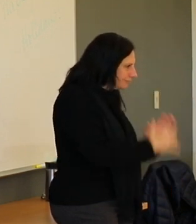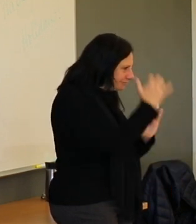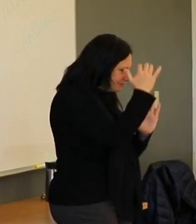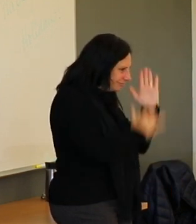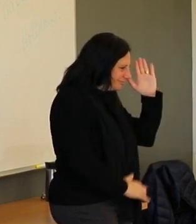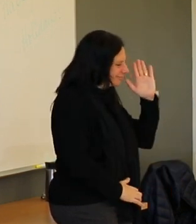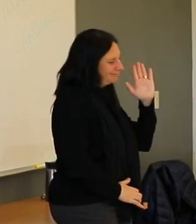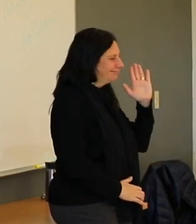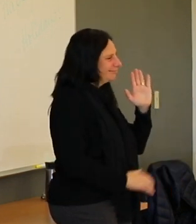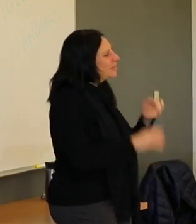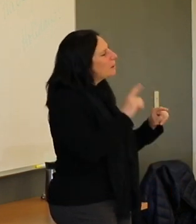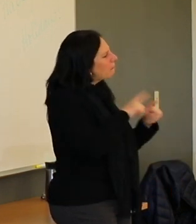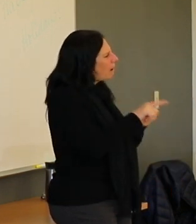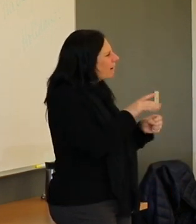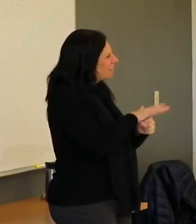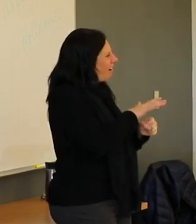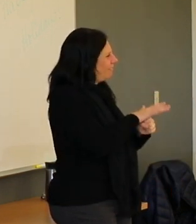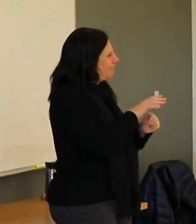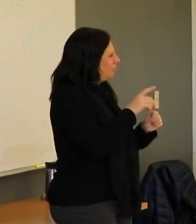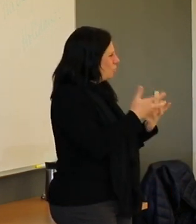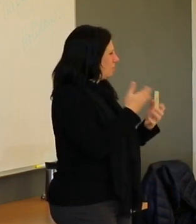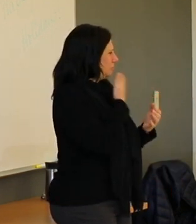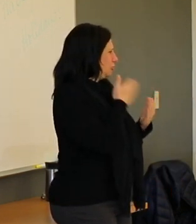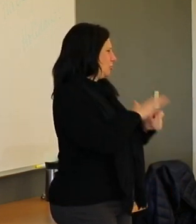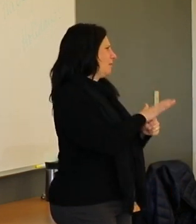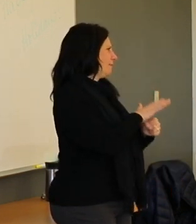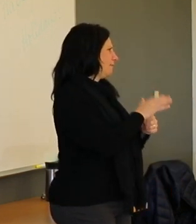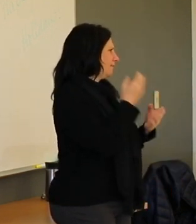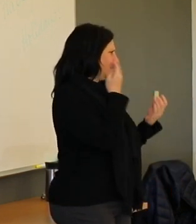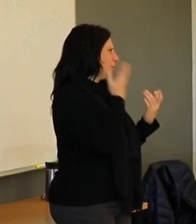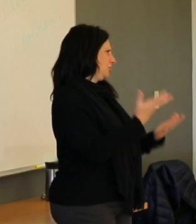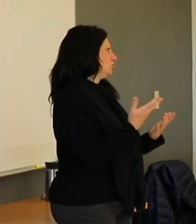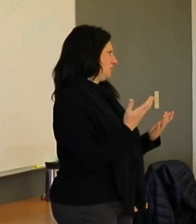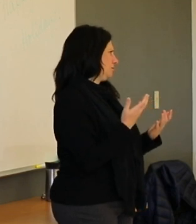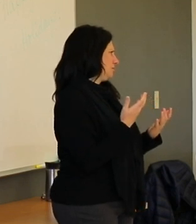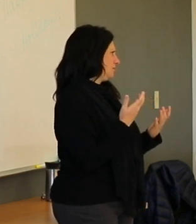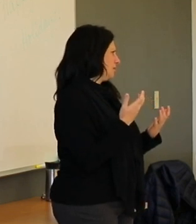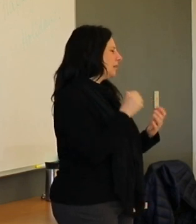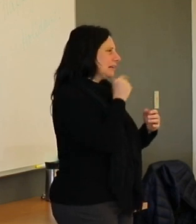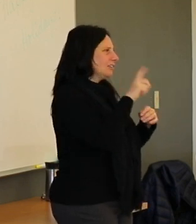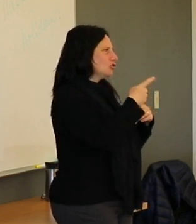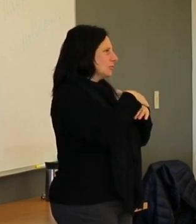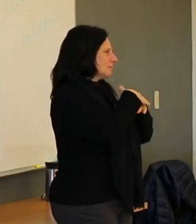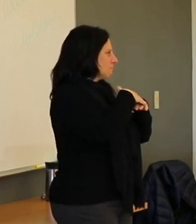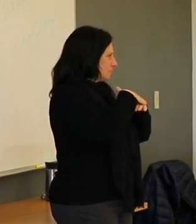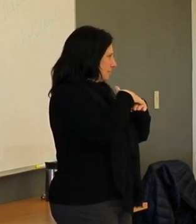who is not familiar with your program and what you're doing. So if they read that, then they would understand.